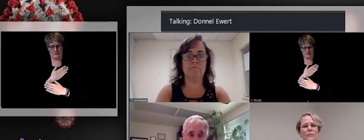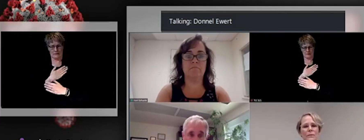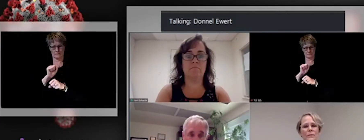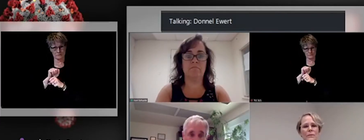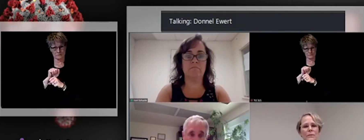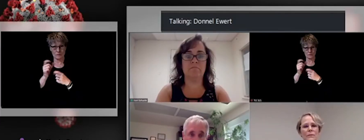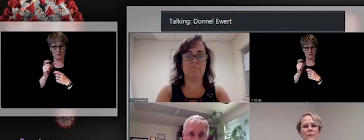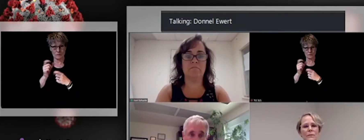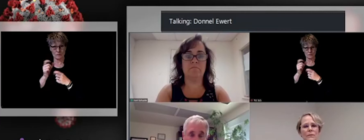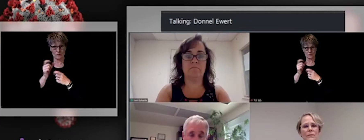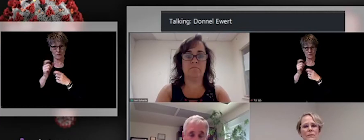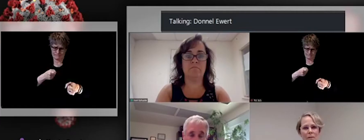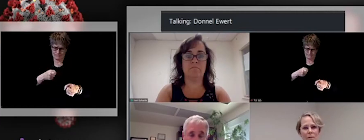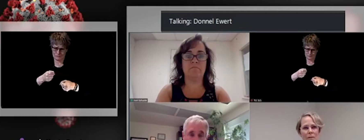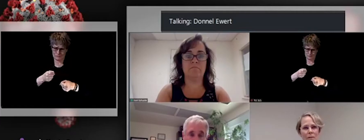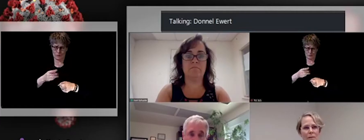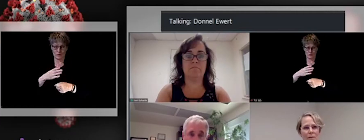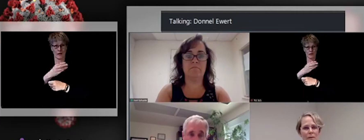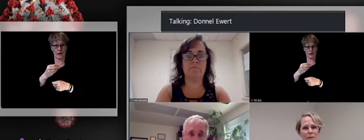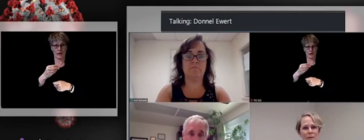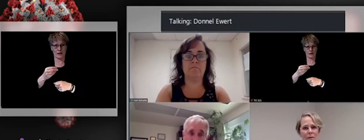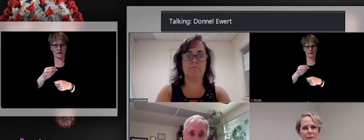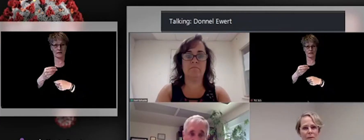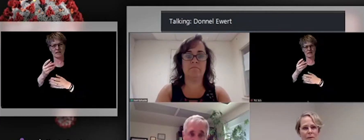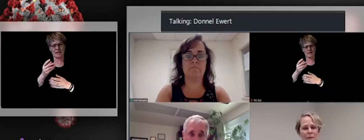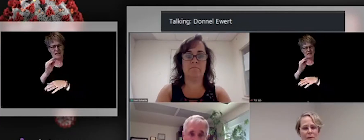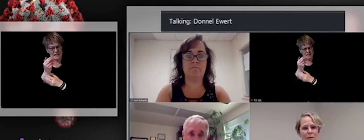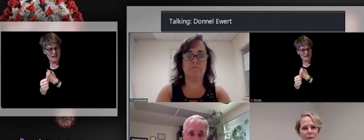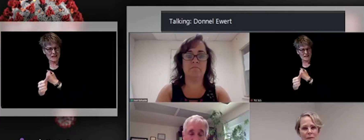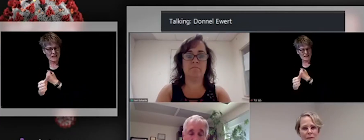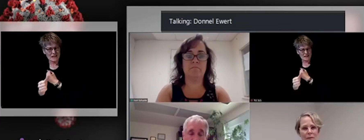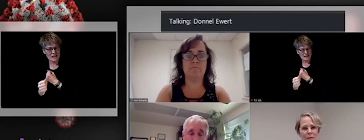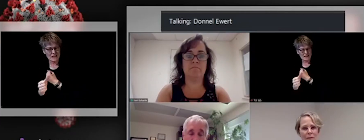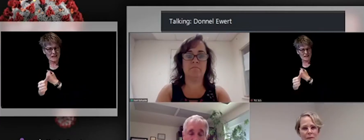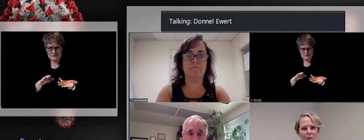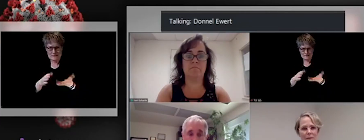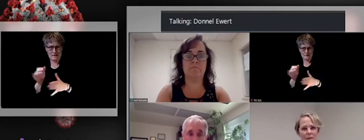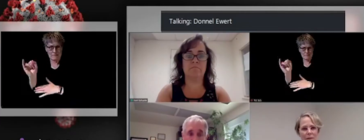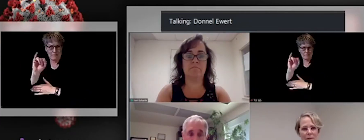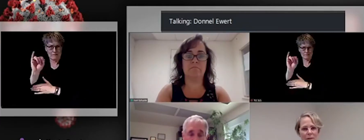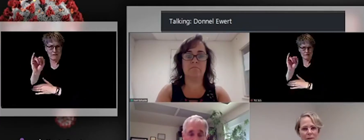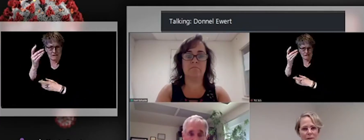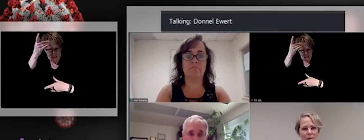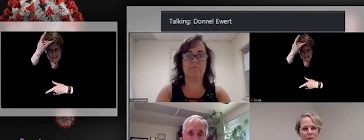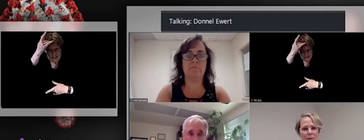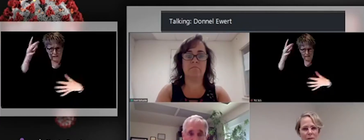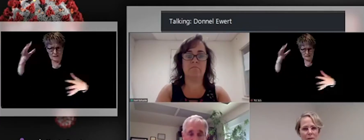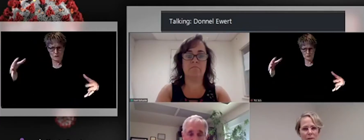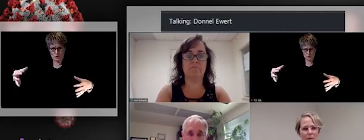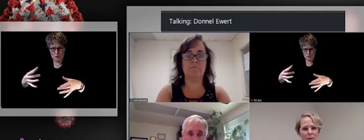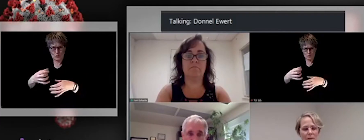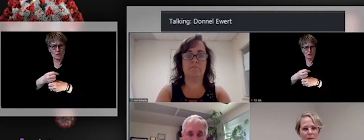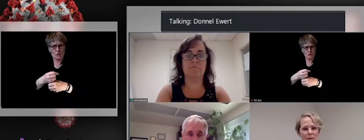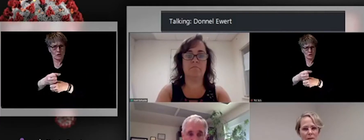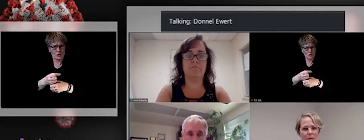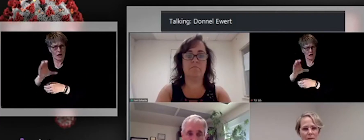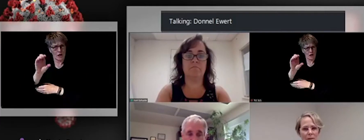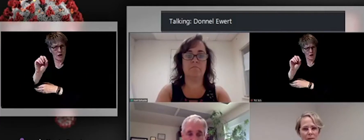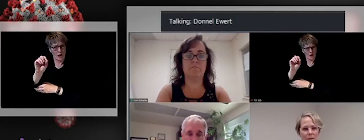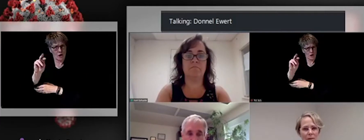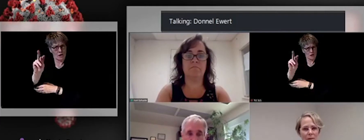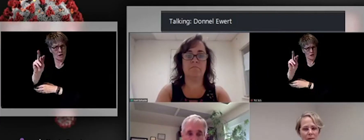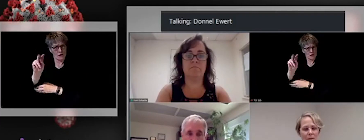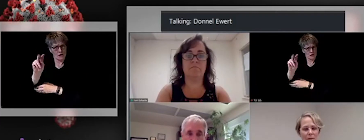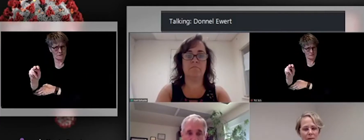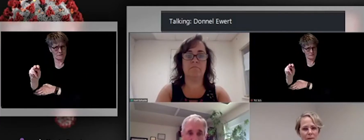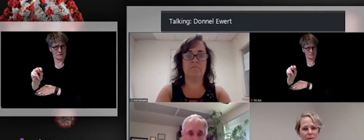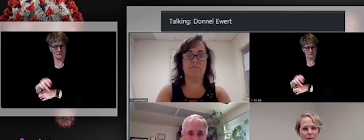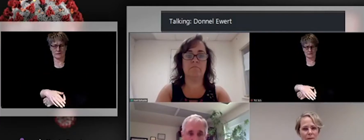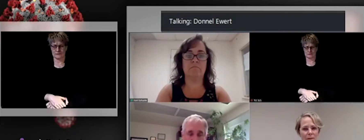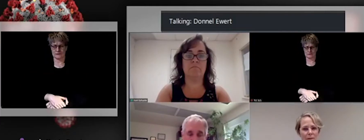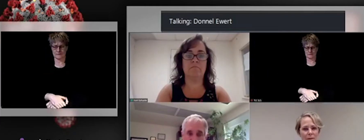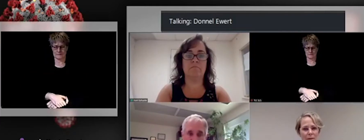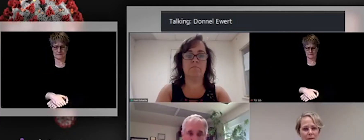contain dangerous and deadly infectious disease. Many of the comments tend to imply that health